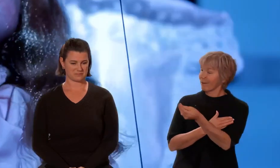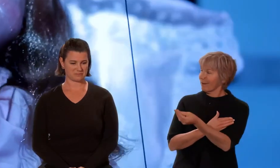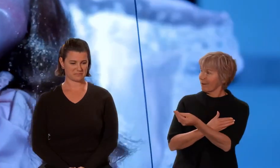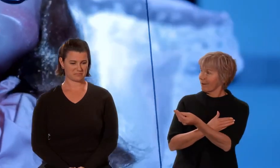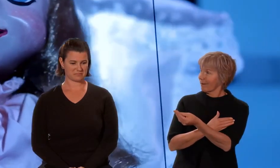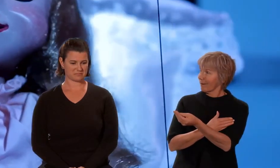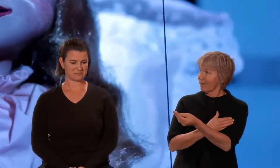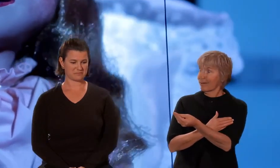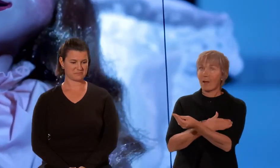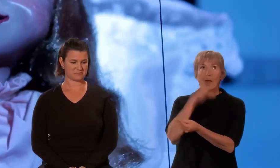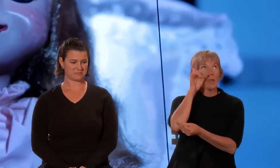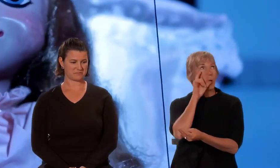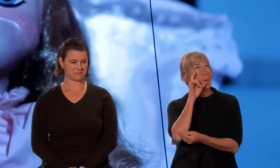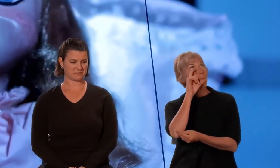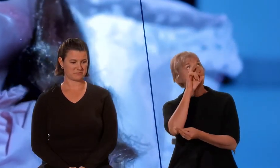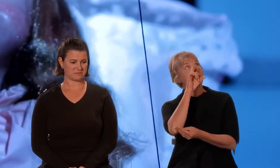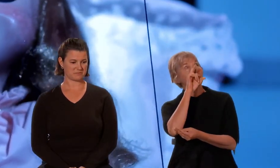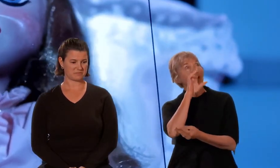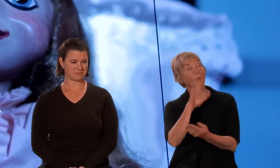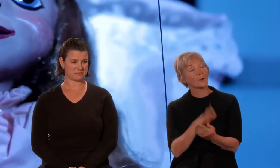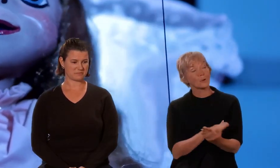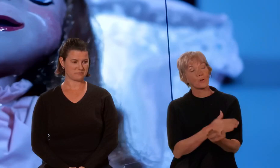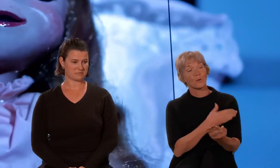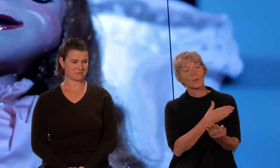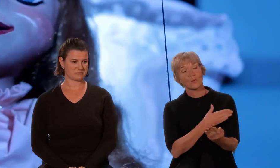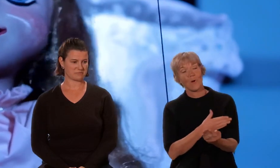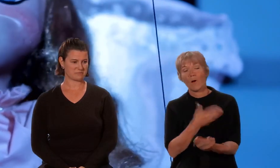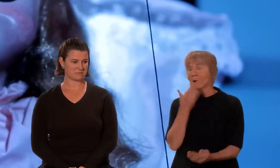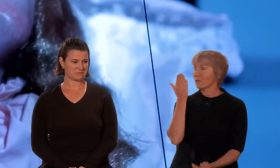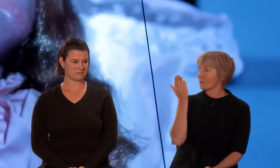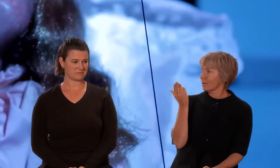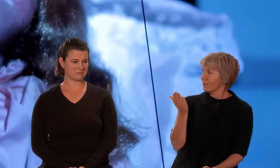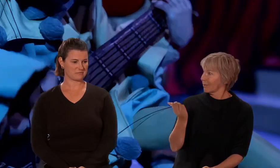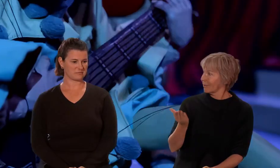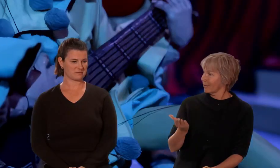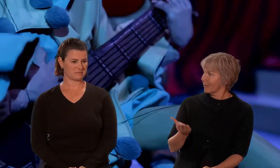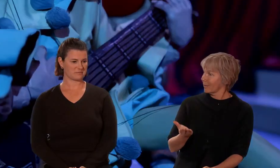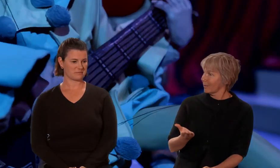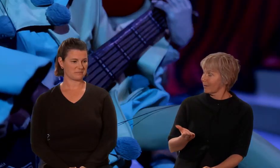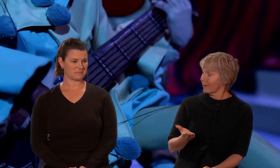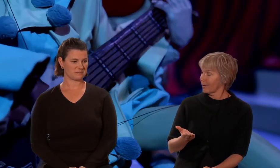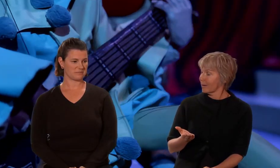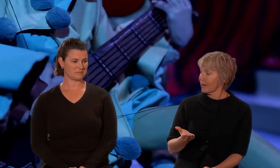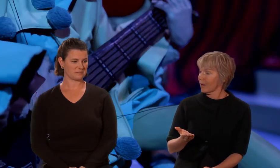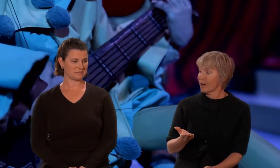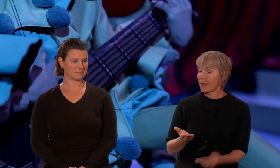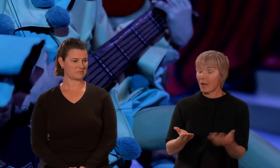The moon has a song for you If you stood where I'm standing